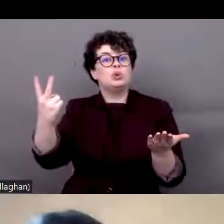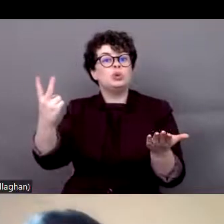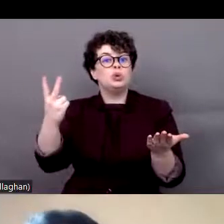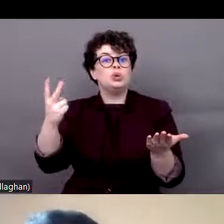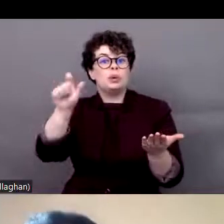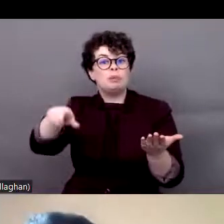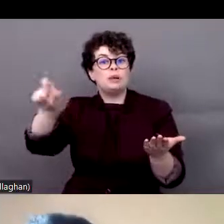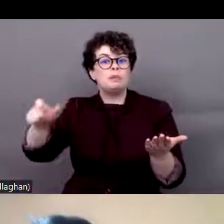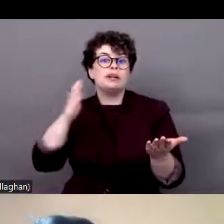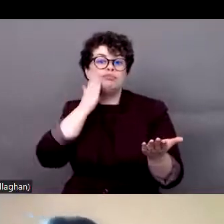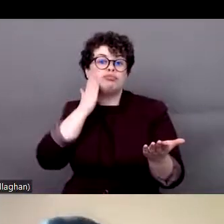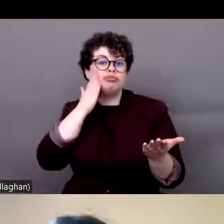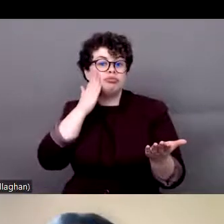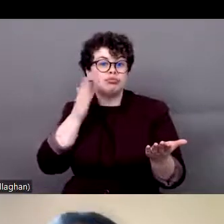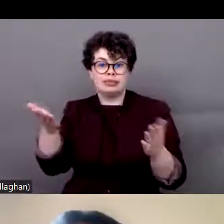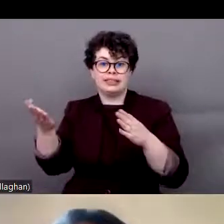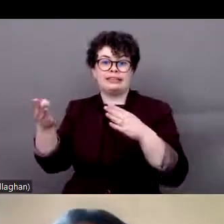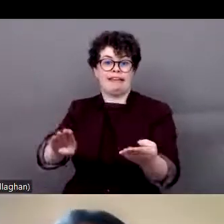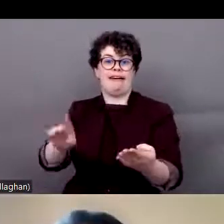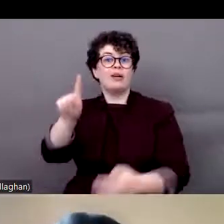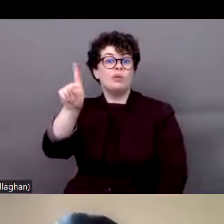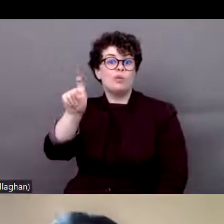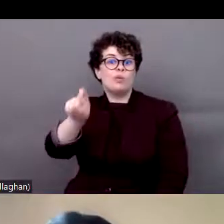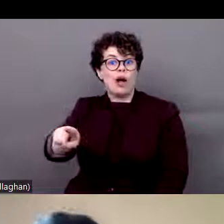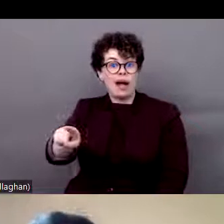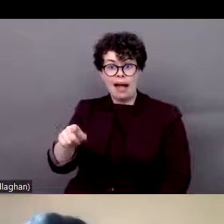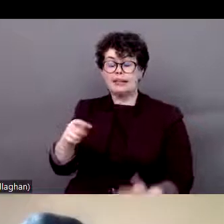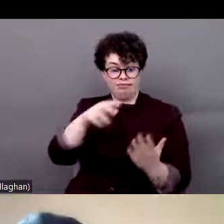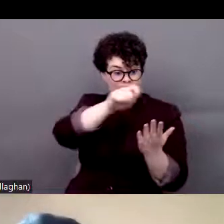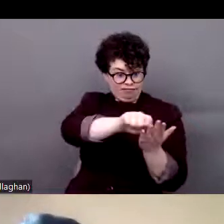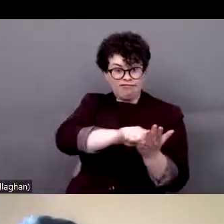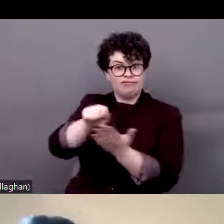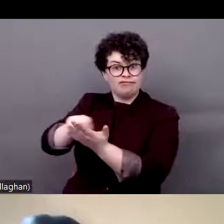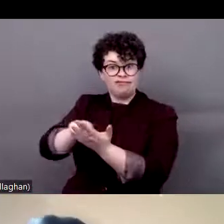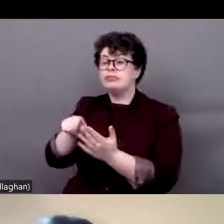race came first when the police understood that that person didn't